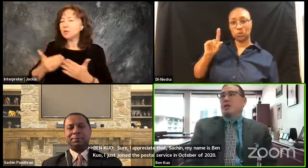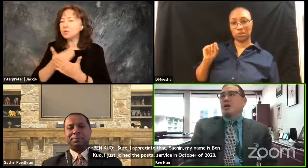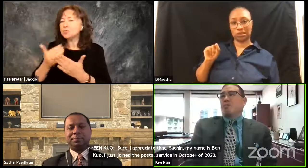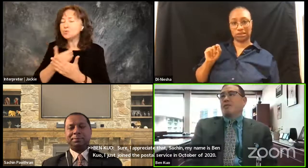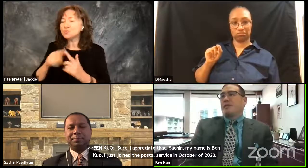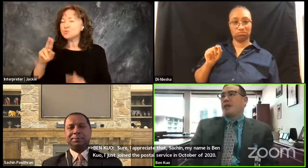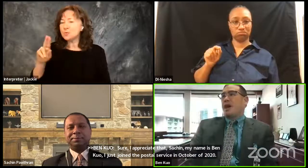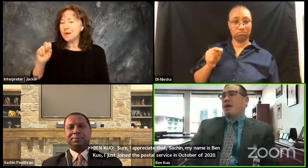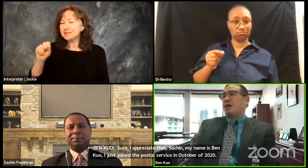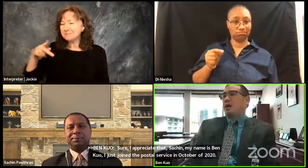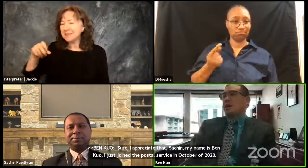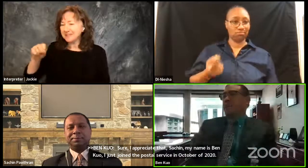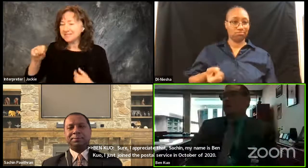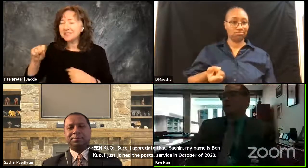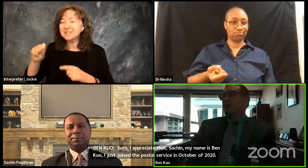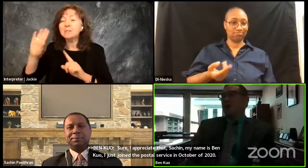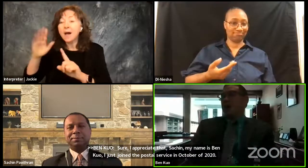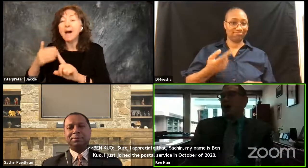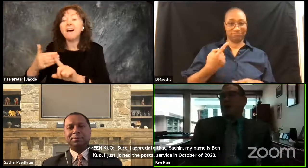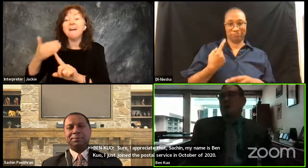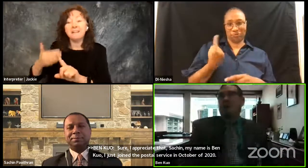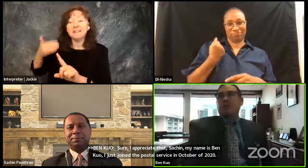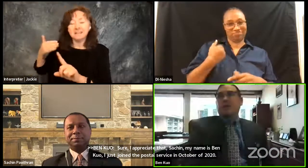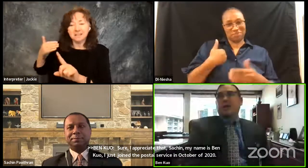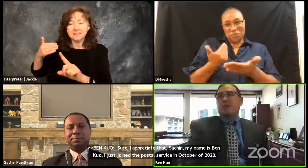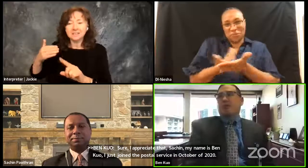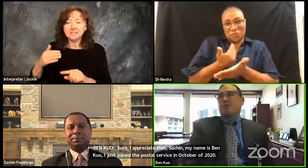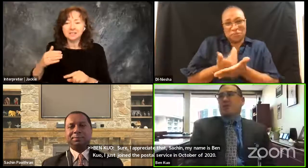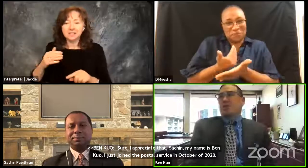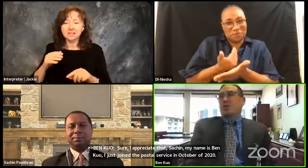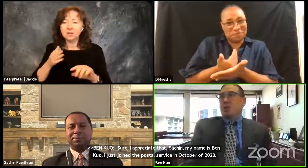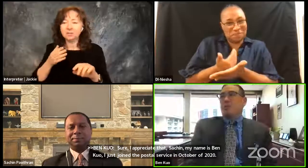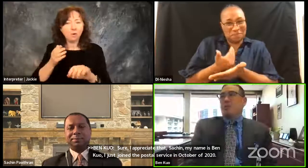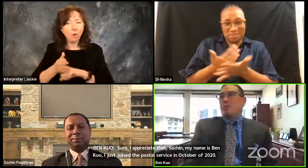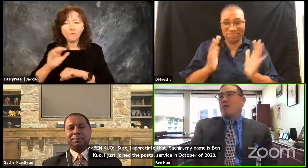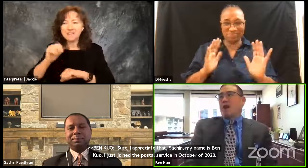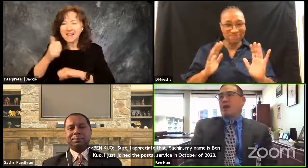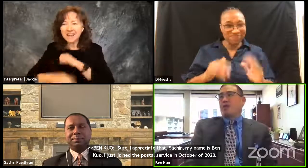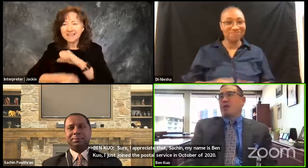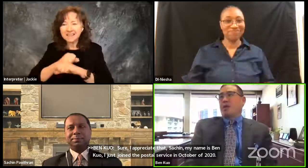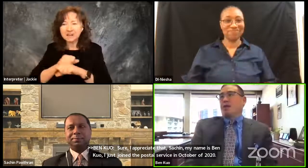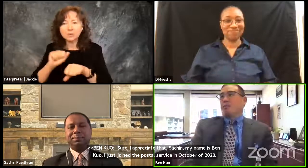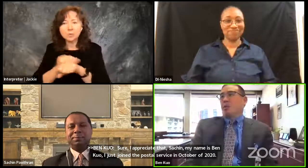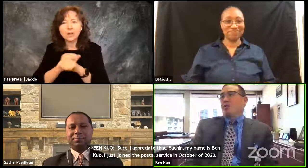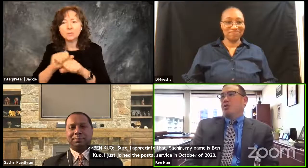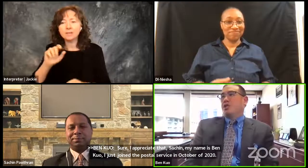And previous to that, I had over a decade of service at Toyota manufacturing, both in